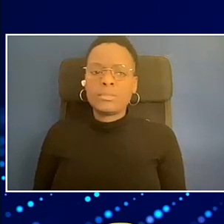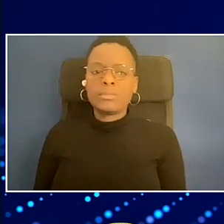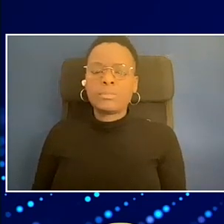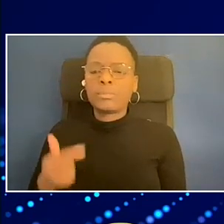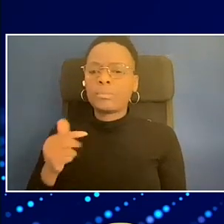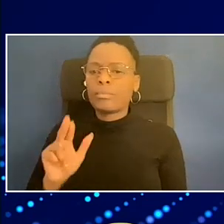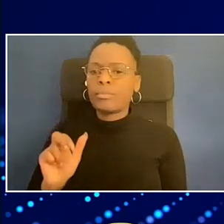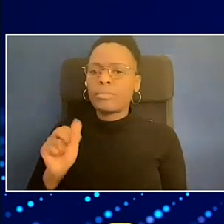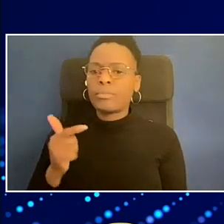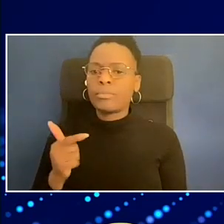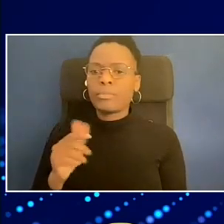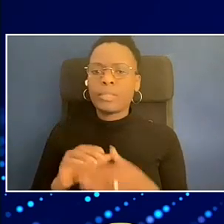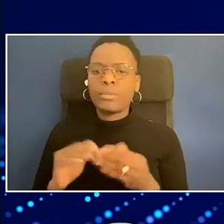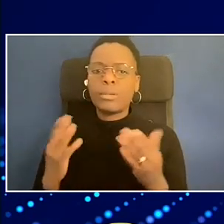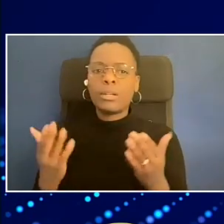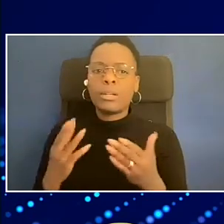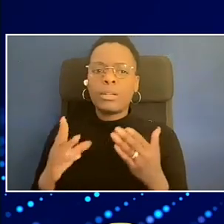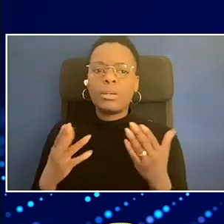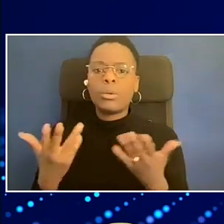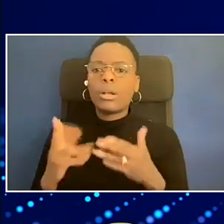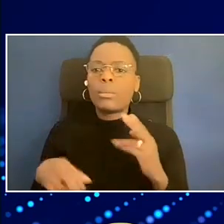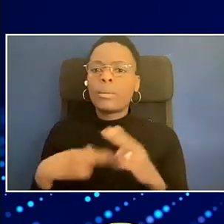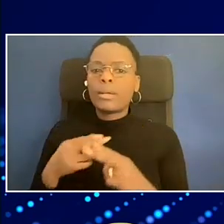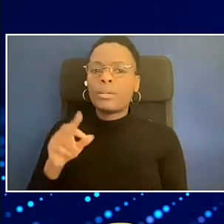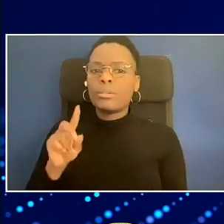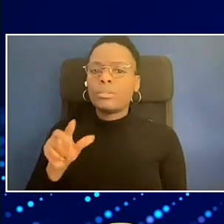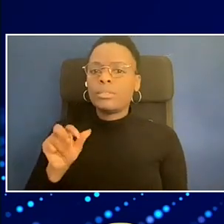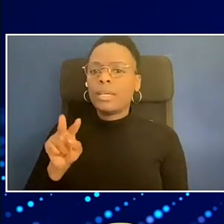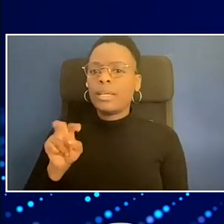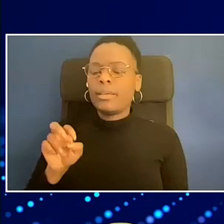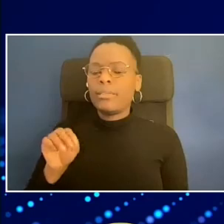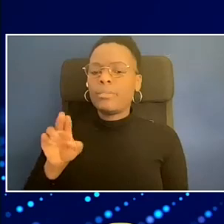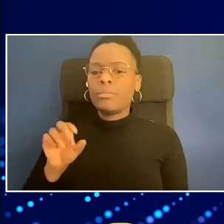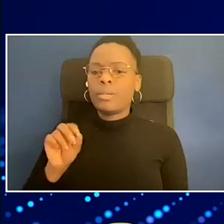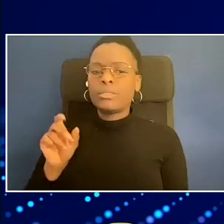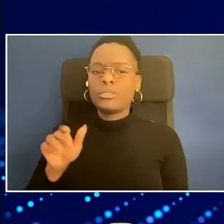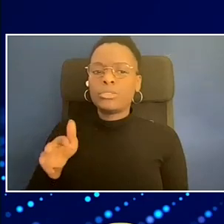Dave Musser's got some text he sent me.